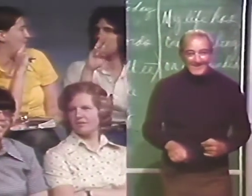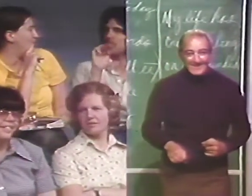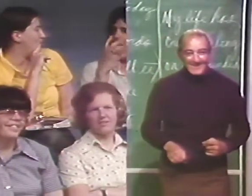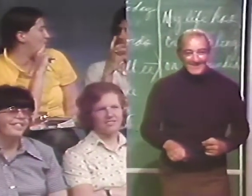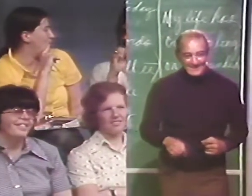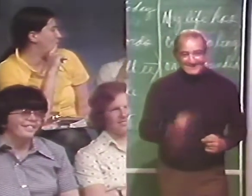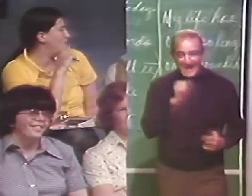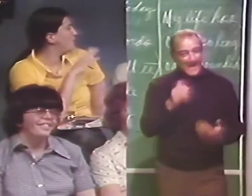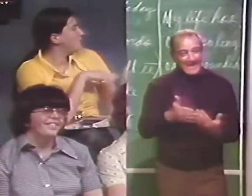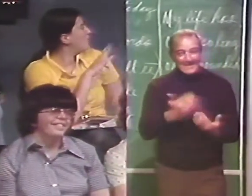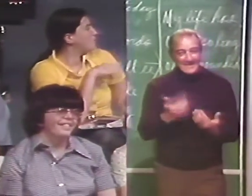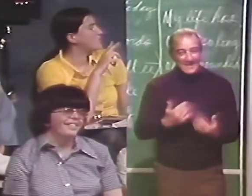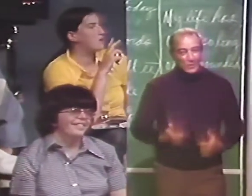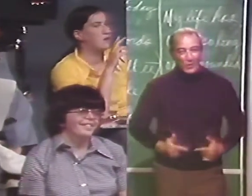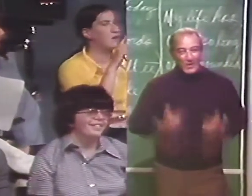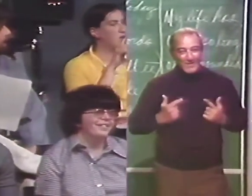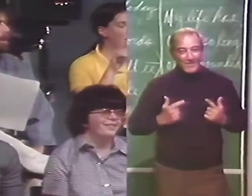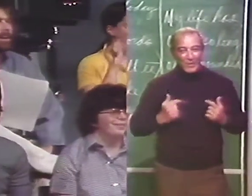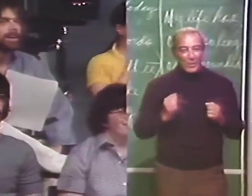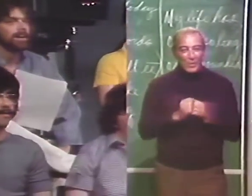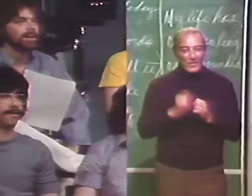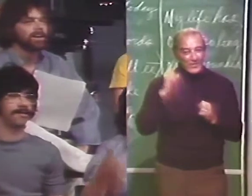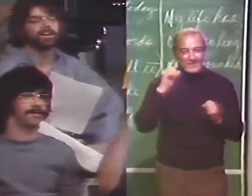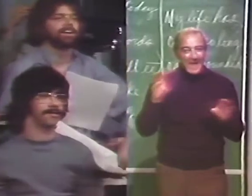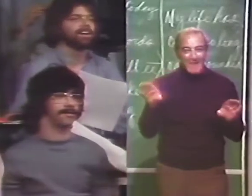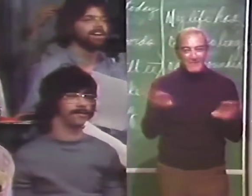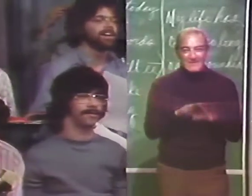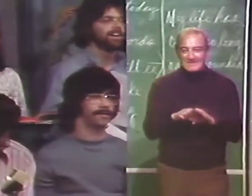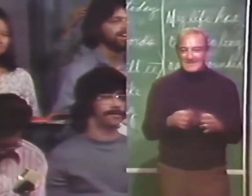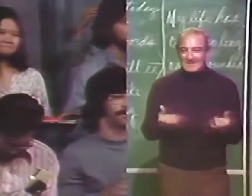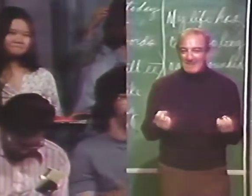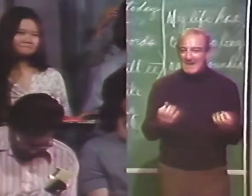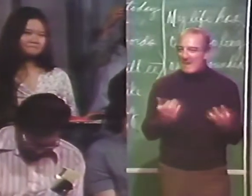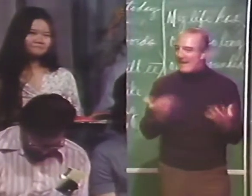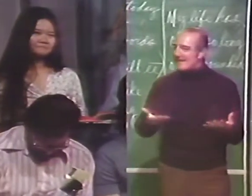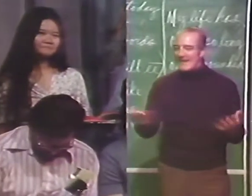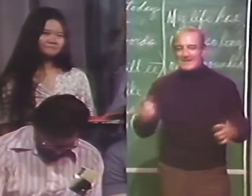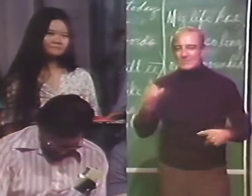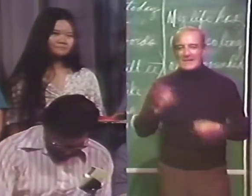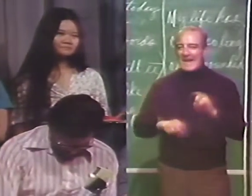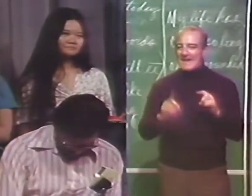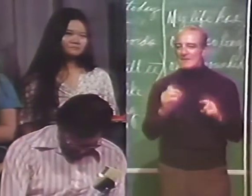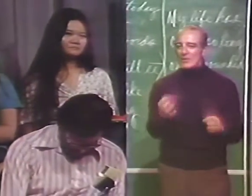SAME AS YOURS, RIGHT? NOT EASY TO LIVE WITH DEAFNESS.